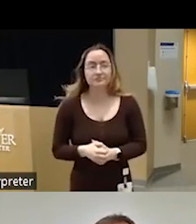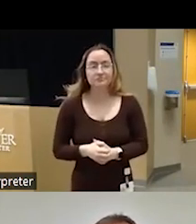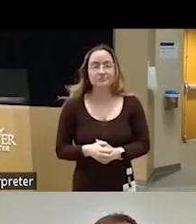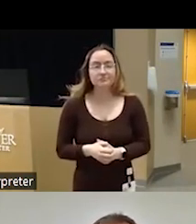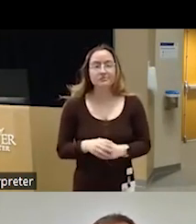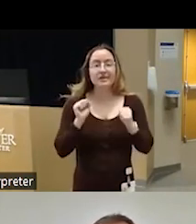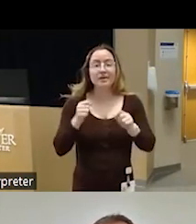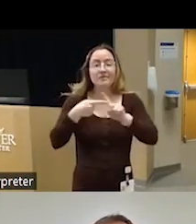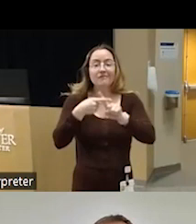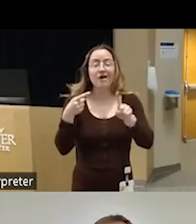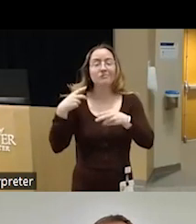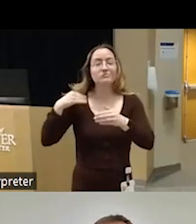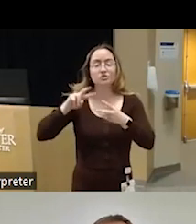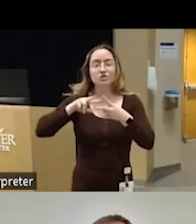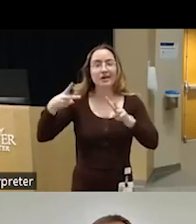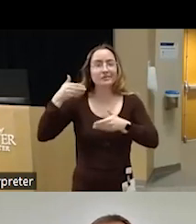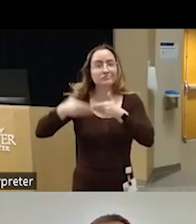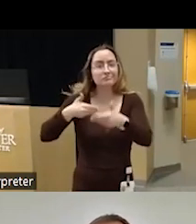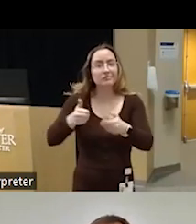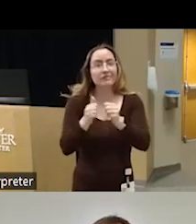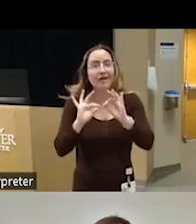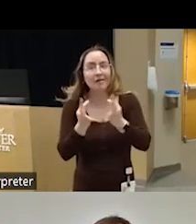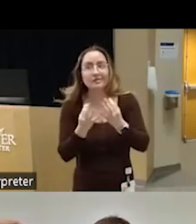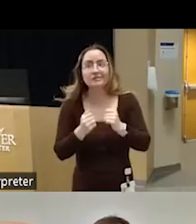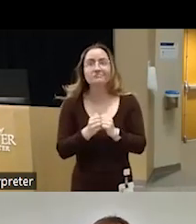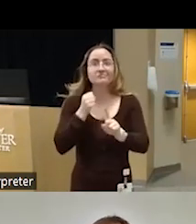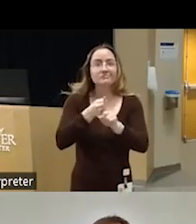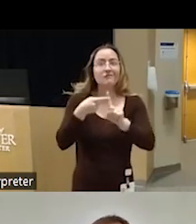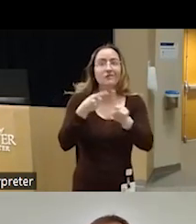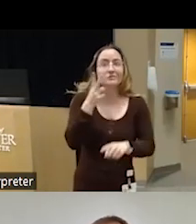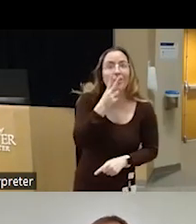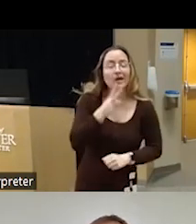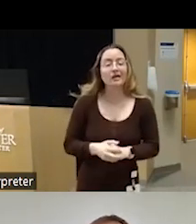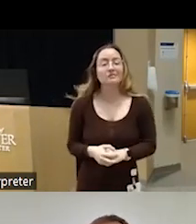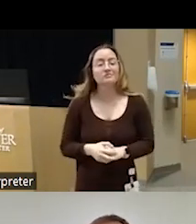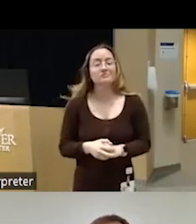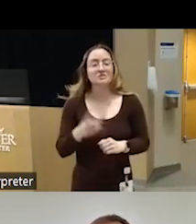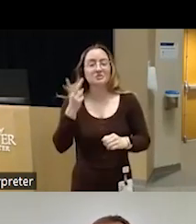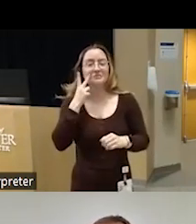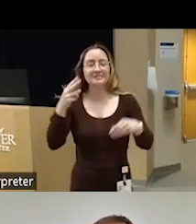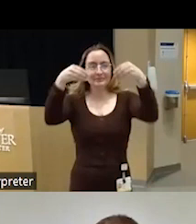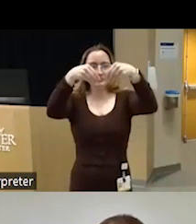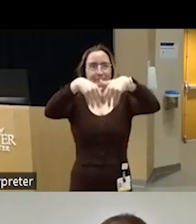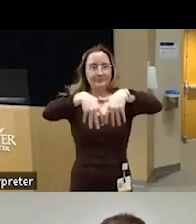smoking And this then expresses itself the insulin resistance or is related